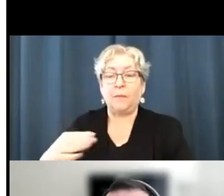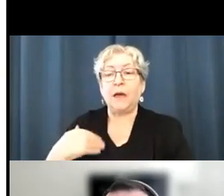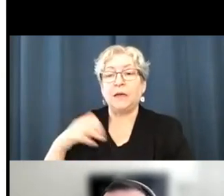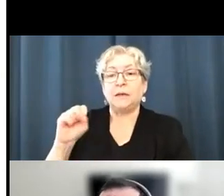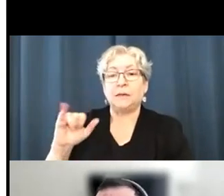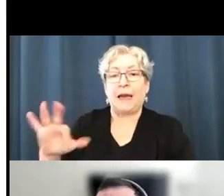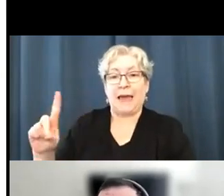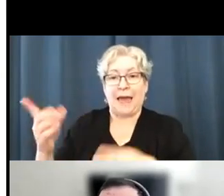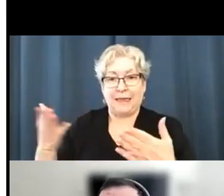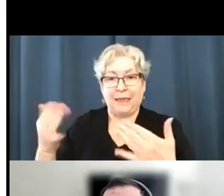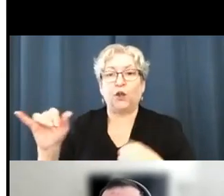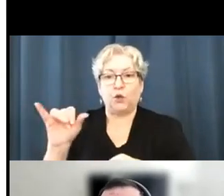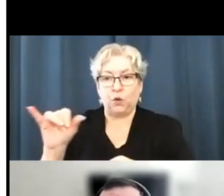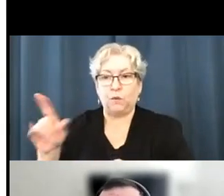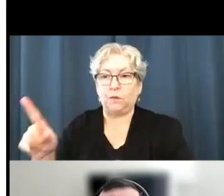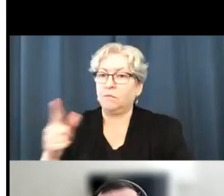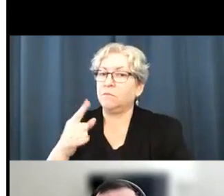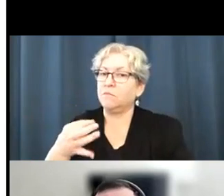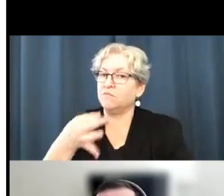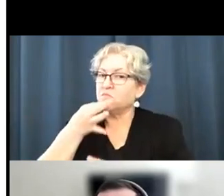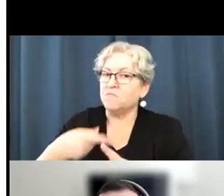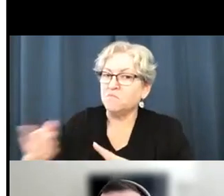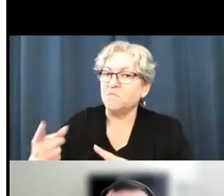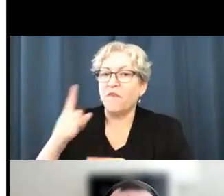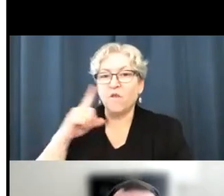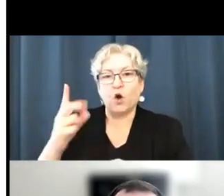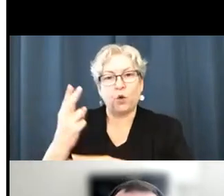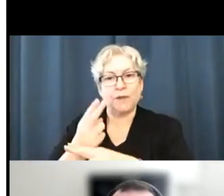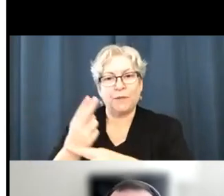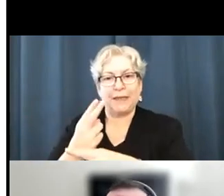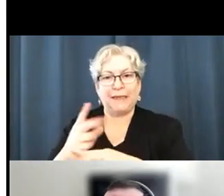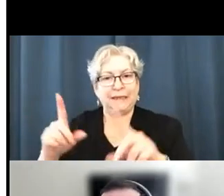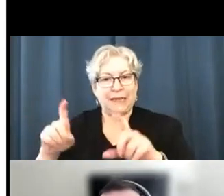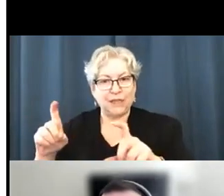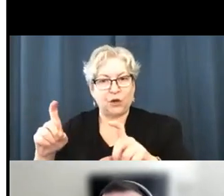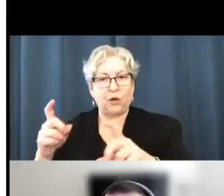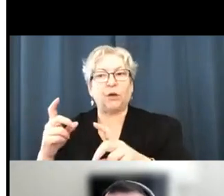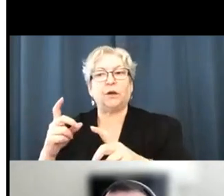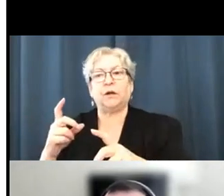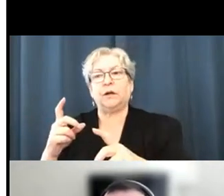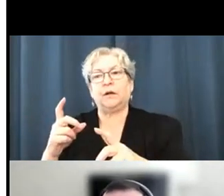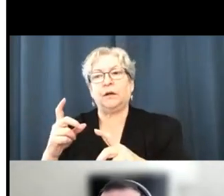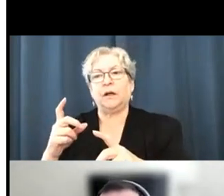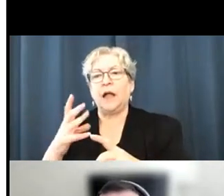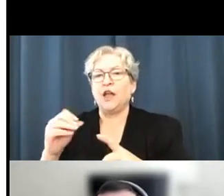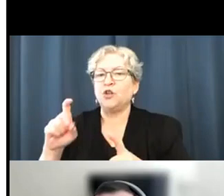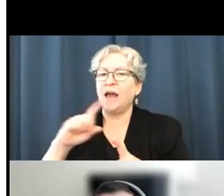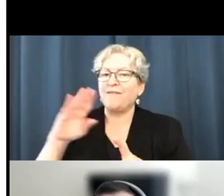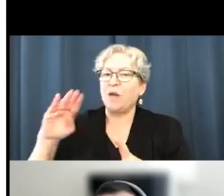who is an excellent usability tester, a usability expert on our team. And we should have Matthew Janusauskas joining.